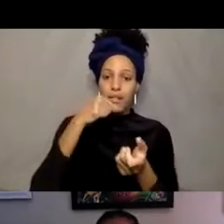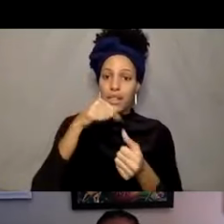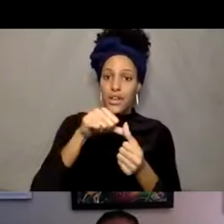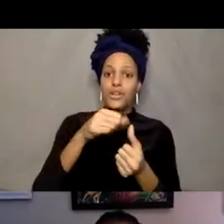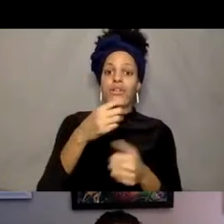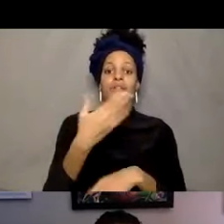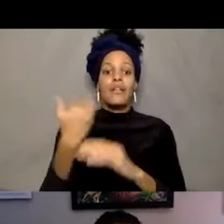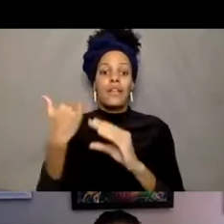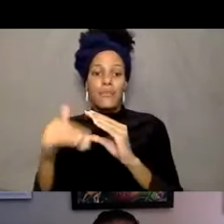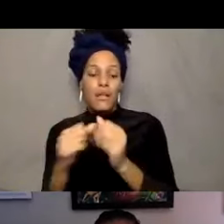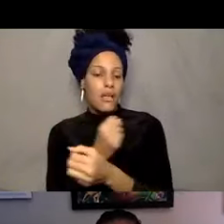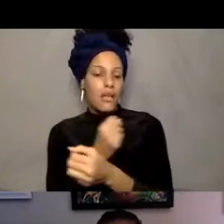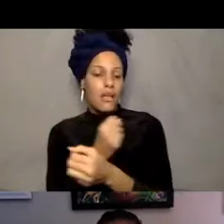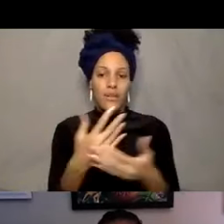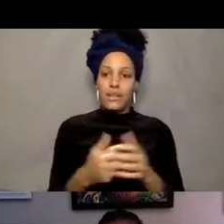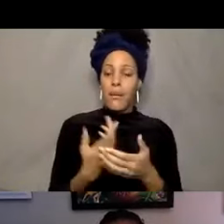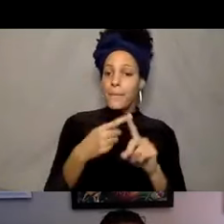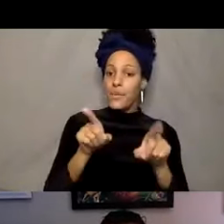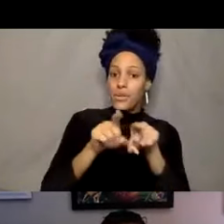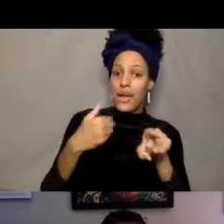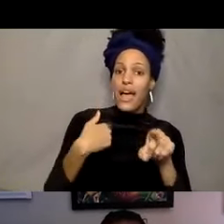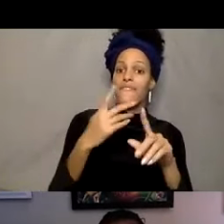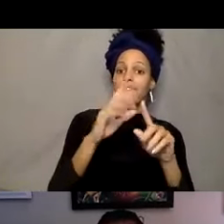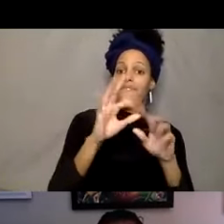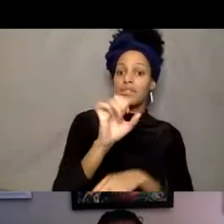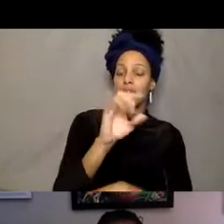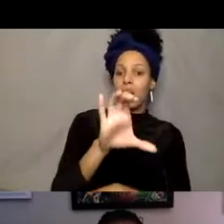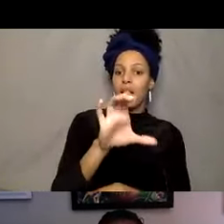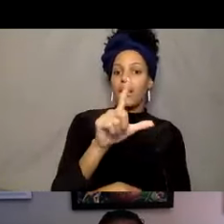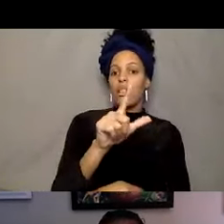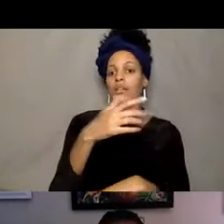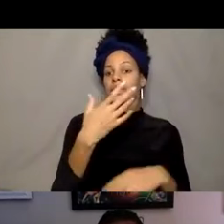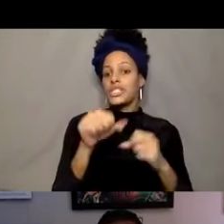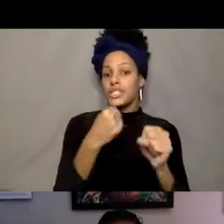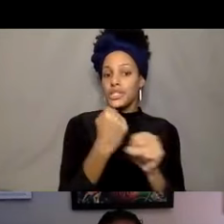but we also have fiscal sponsor letter templates on the research page of our website,